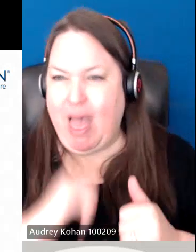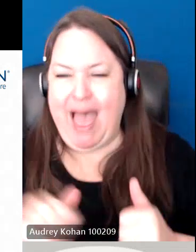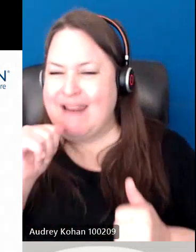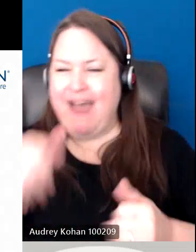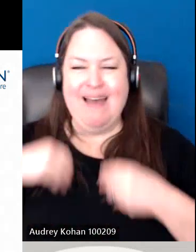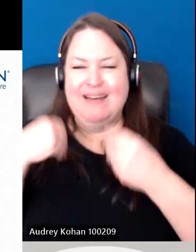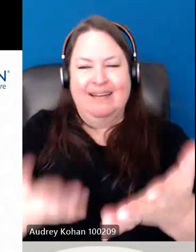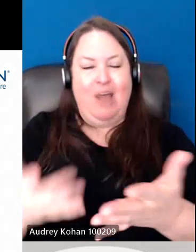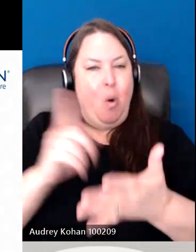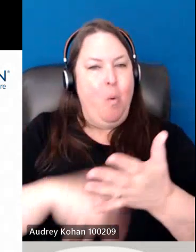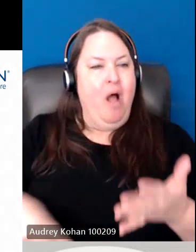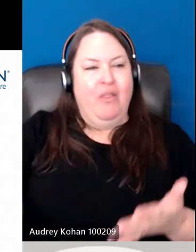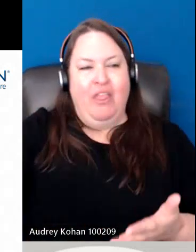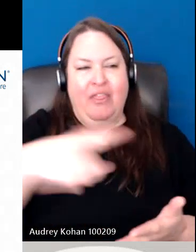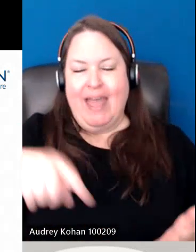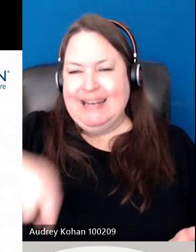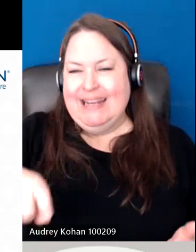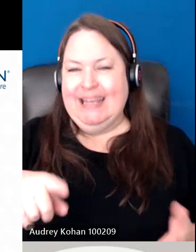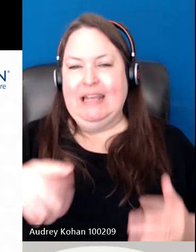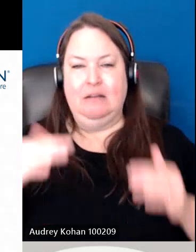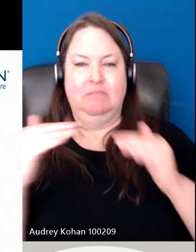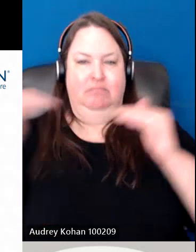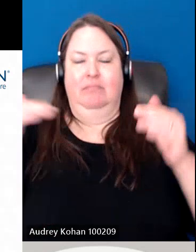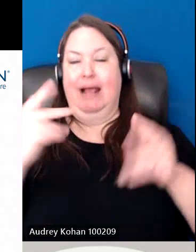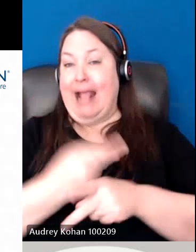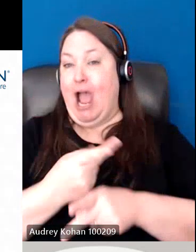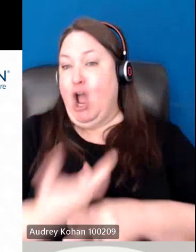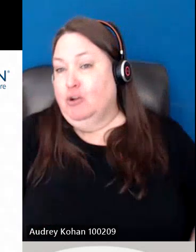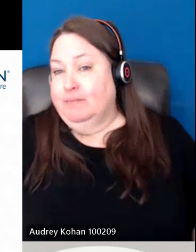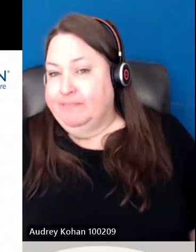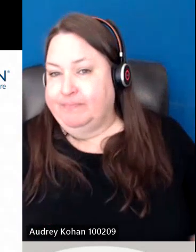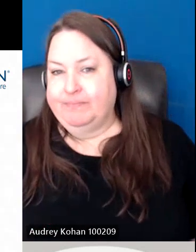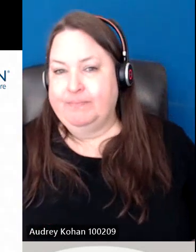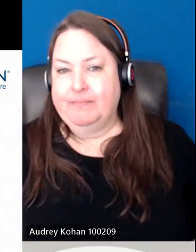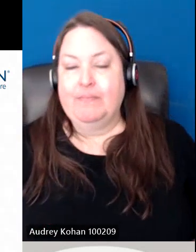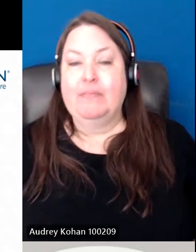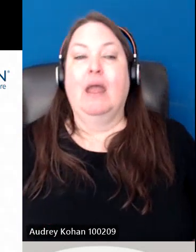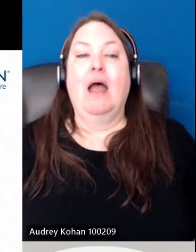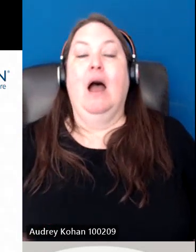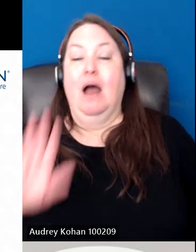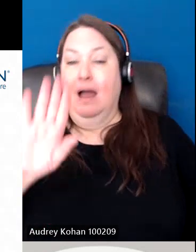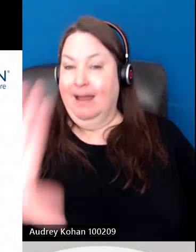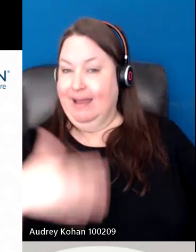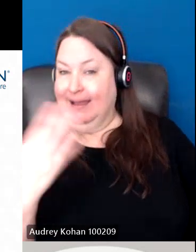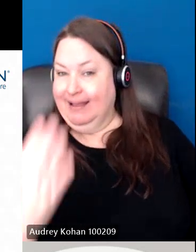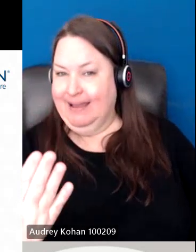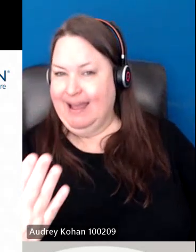with what they need as Equitable Care on the very back of this it's got a disability accommodation